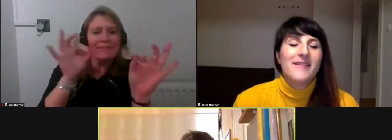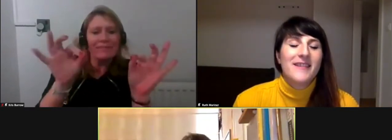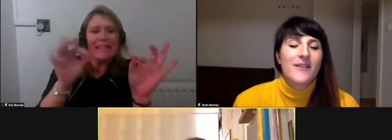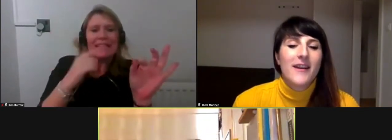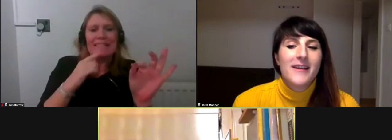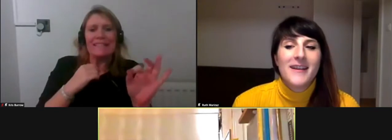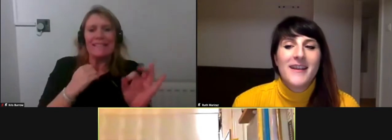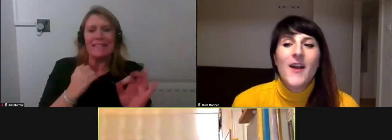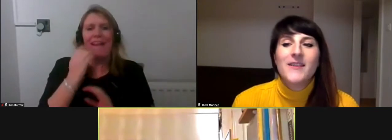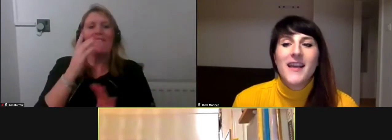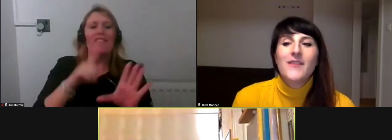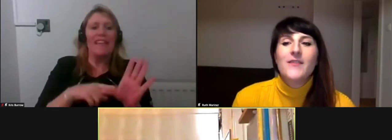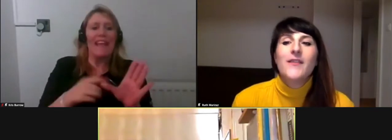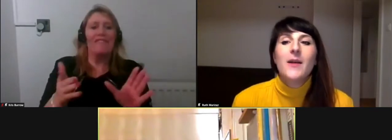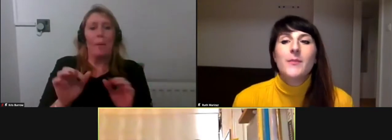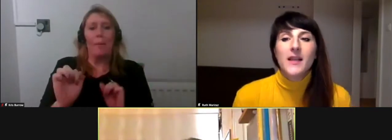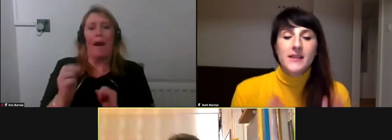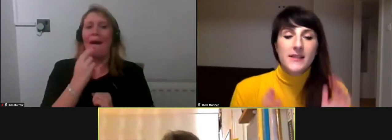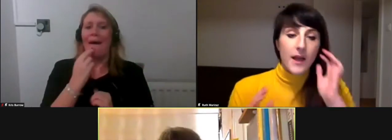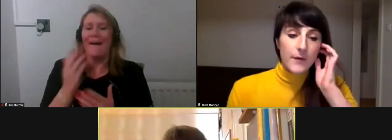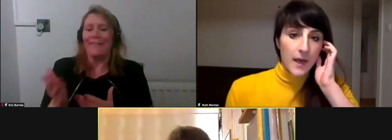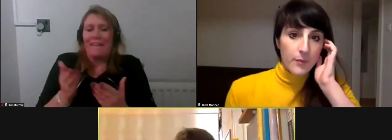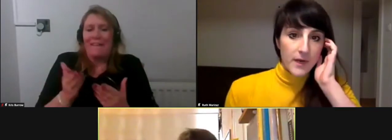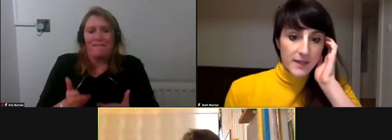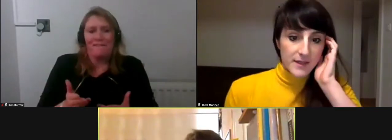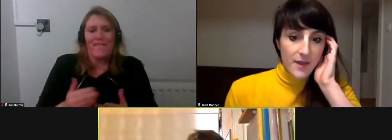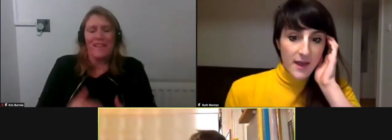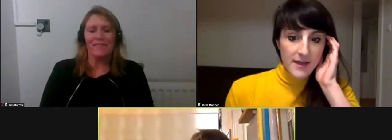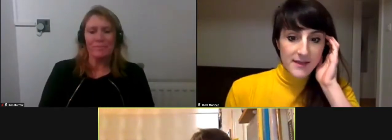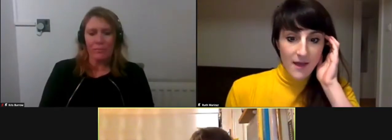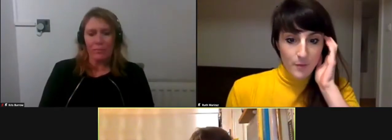Okay, fabulous. Okay, so that is